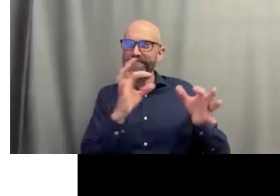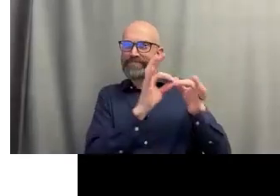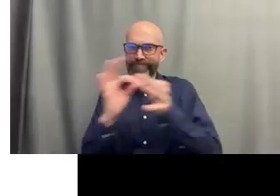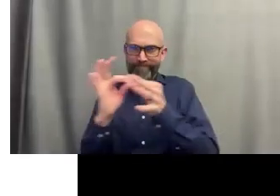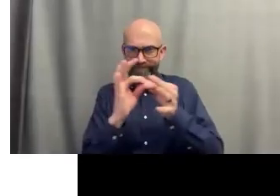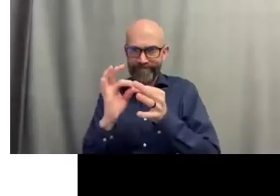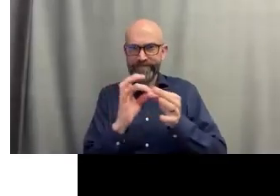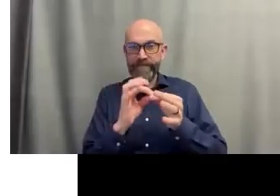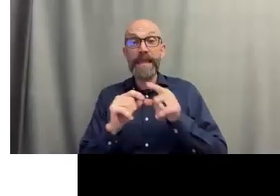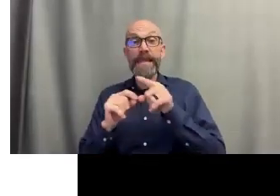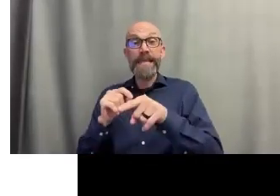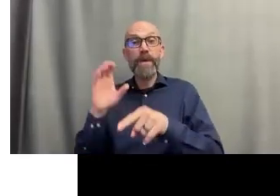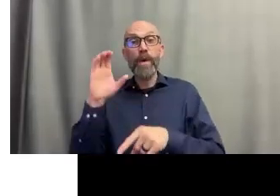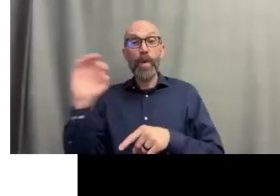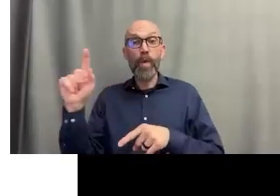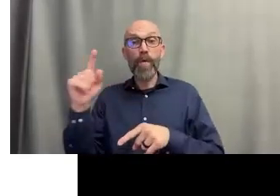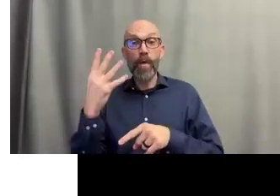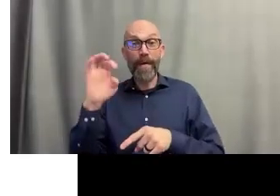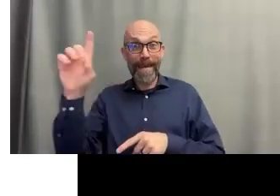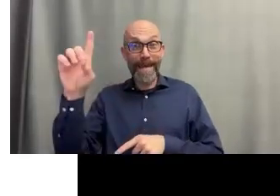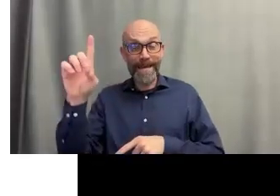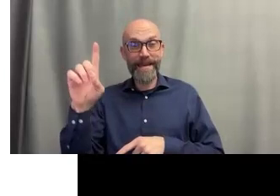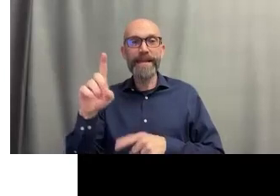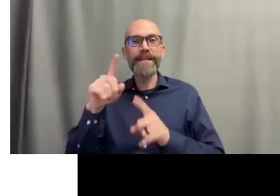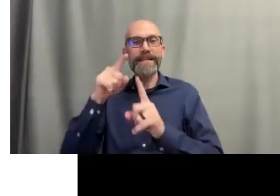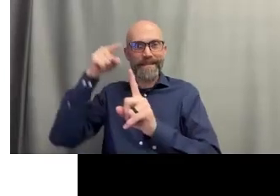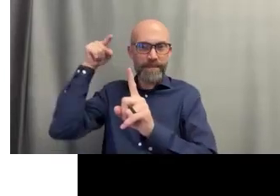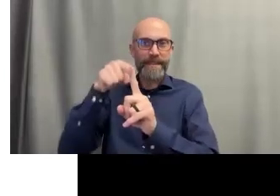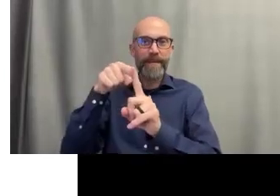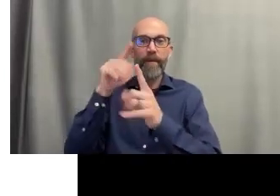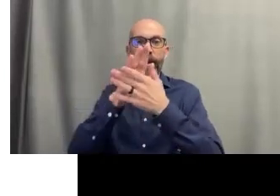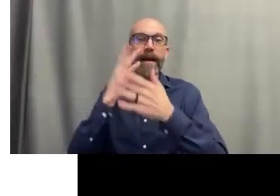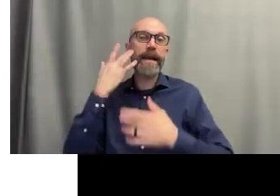is that it is, specific to the California community colleges, the CSUs